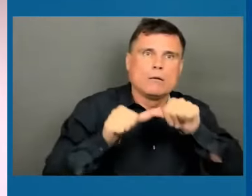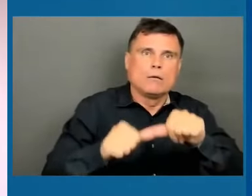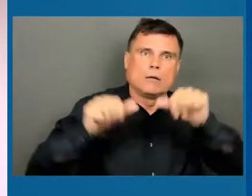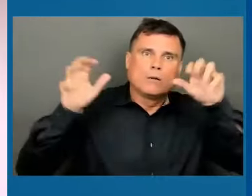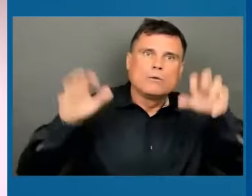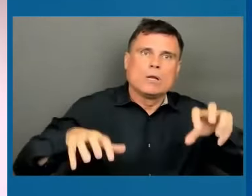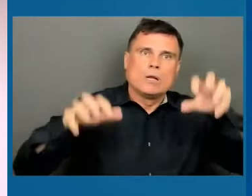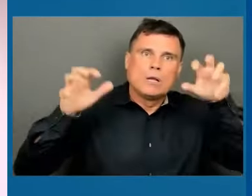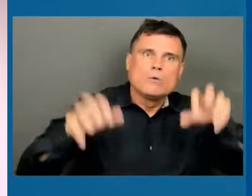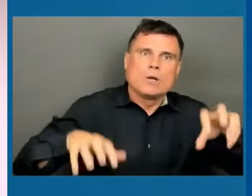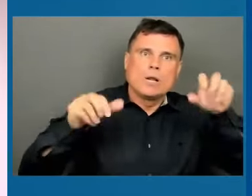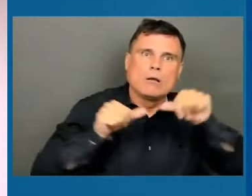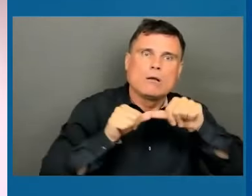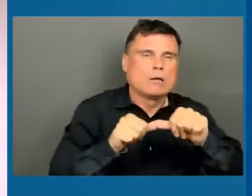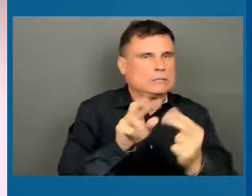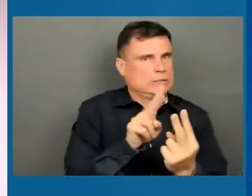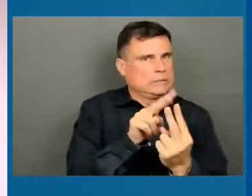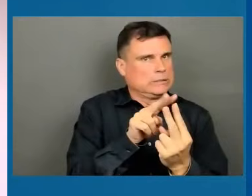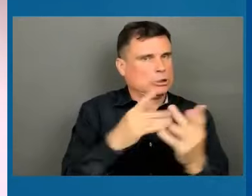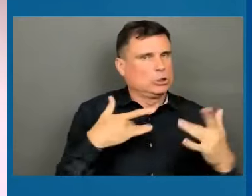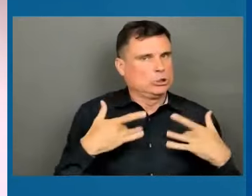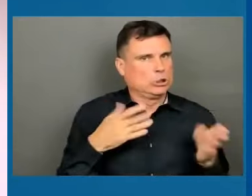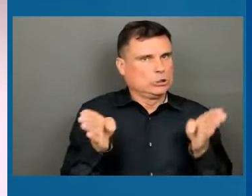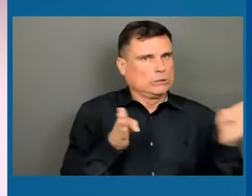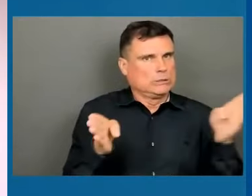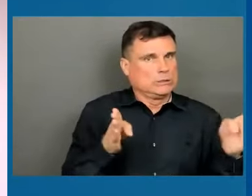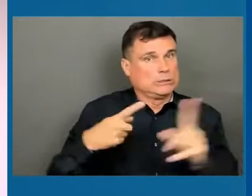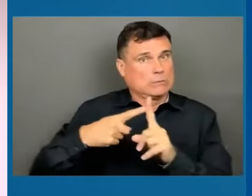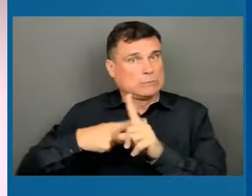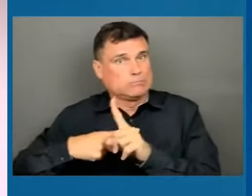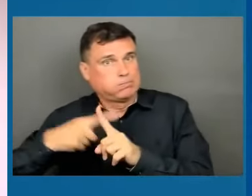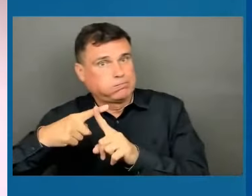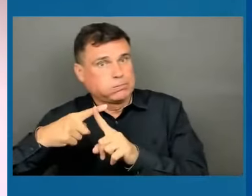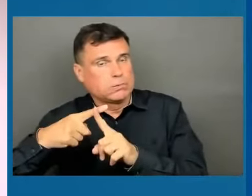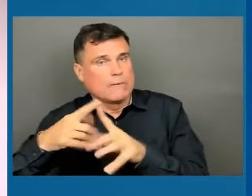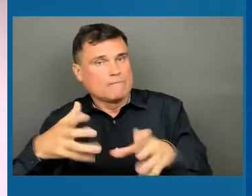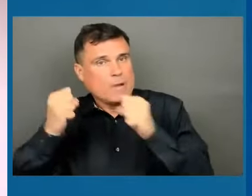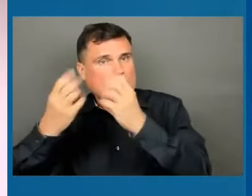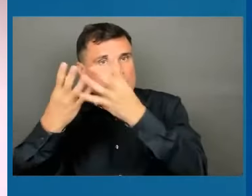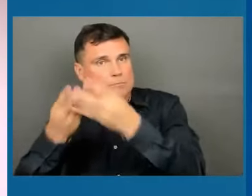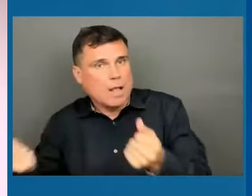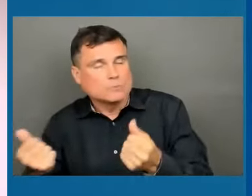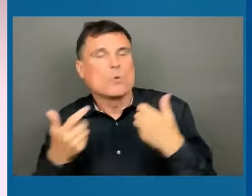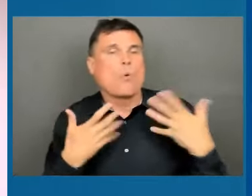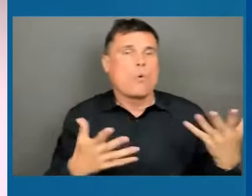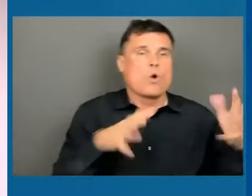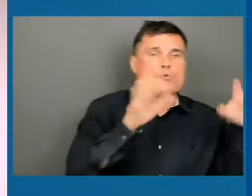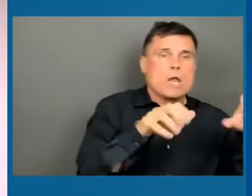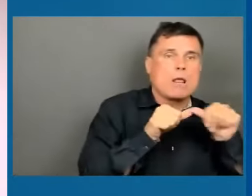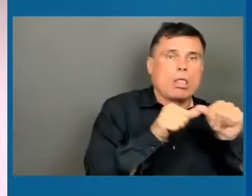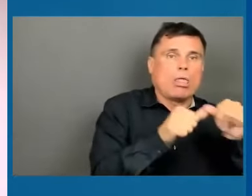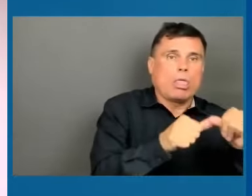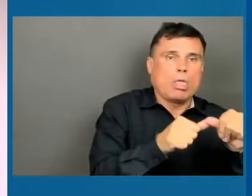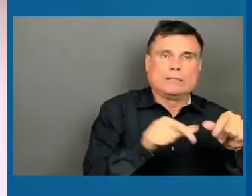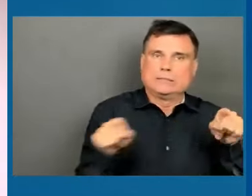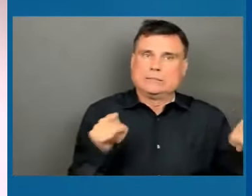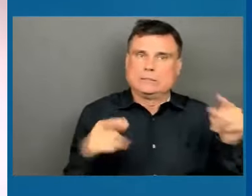change Canada has provided today, we're not seeing at least in the short term that risk of hot weather scenario in the